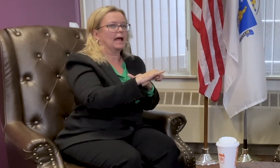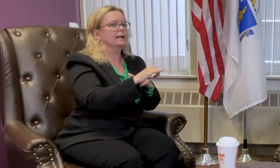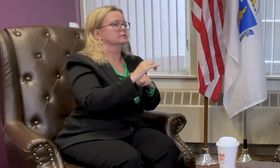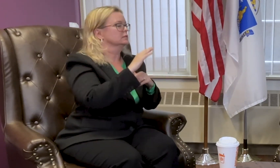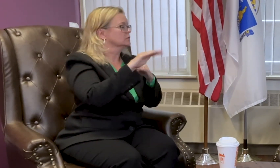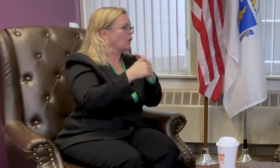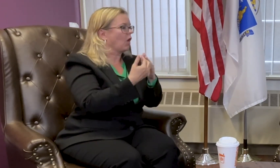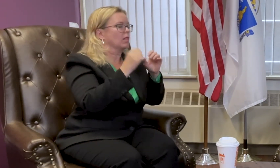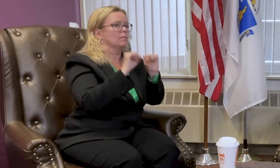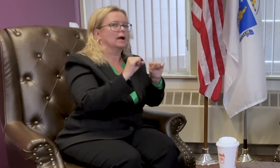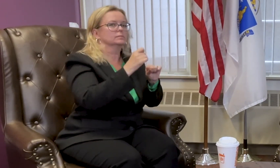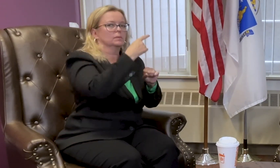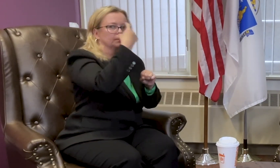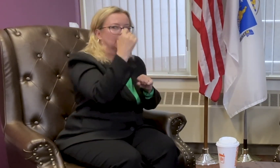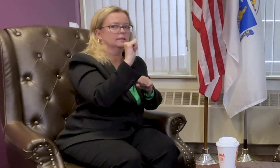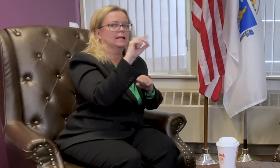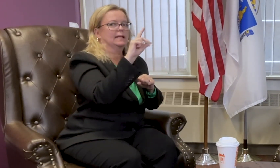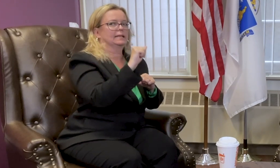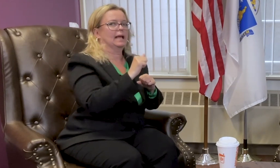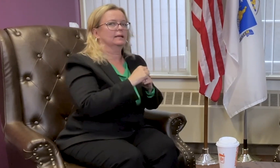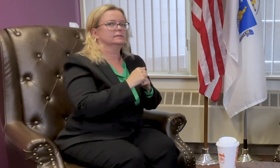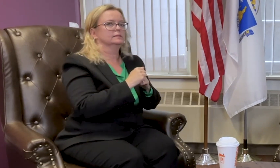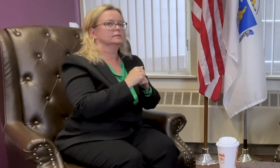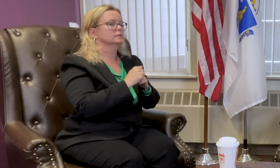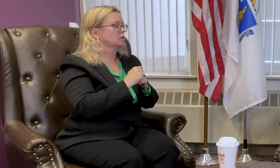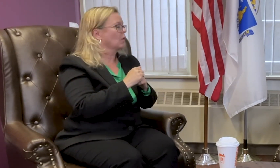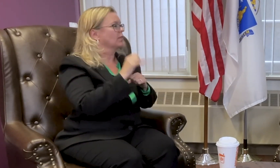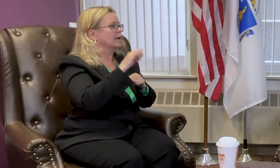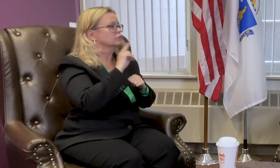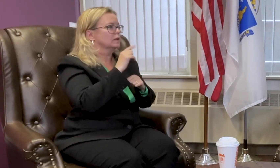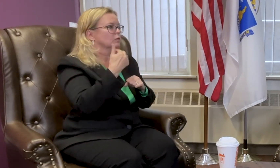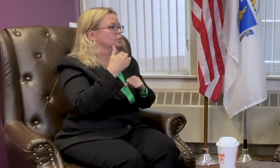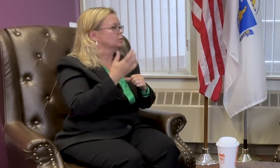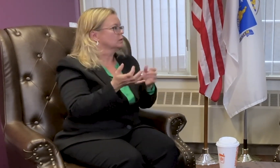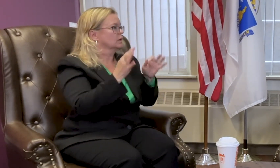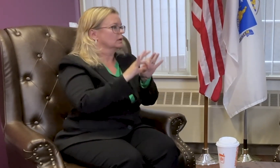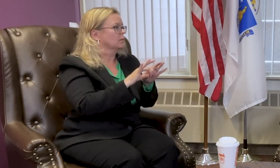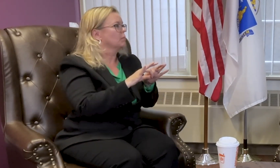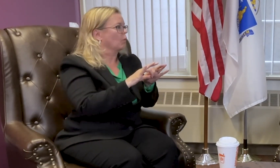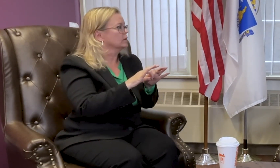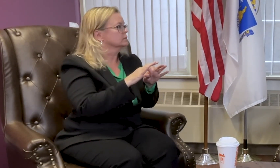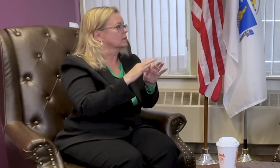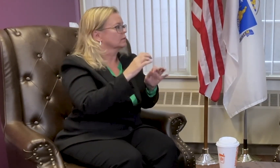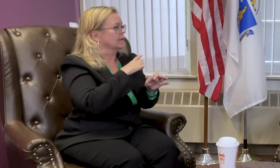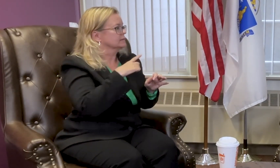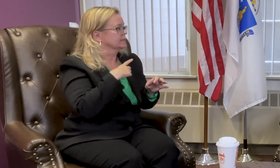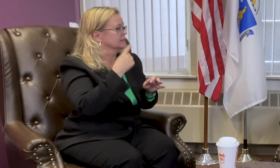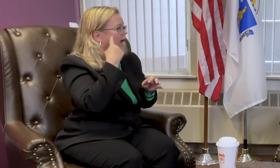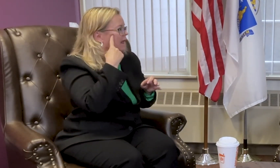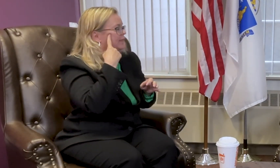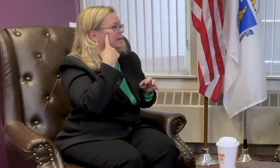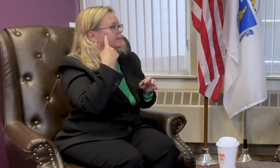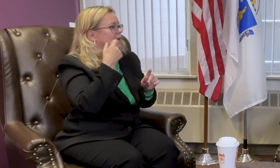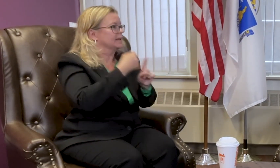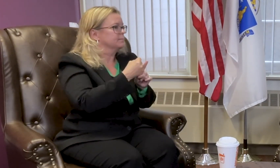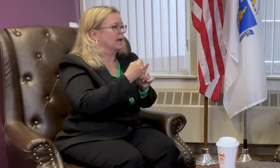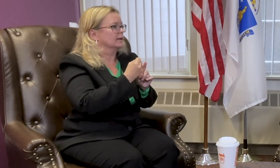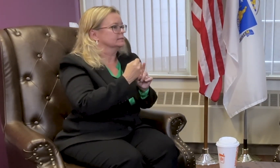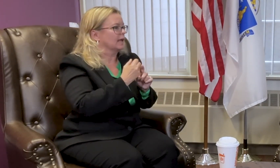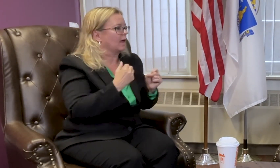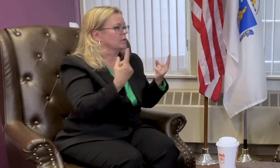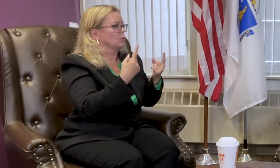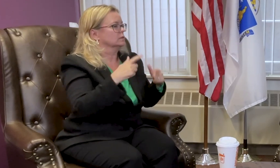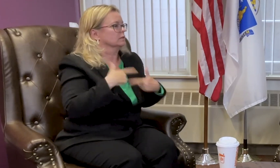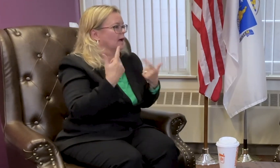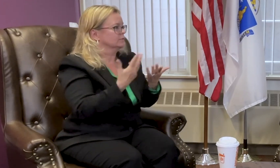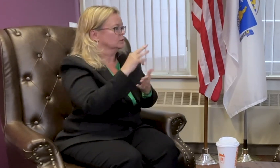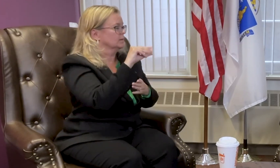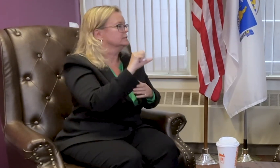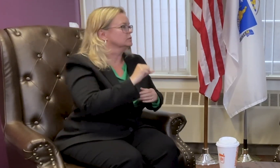which is all possible, again, because of the ADA and impacts everyone’s lives in Massachusetts.